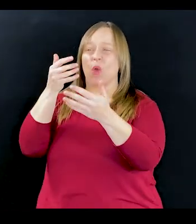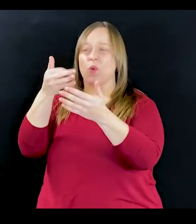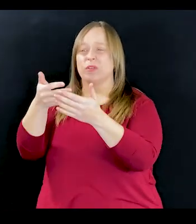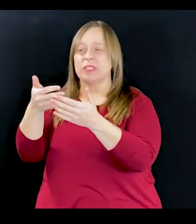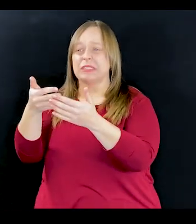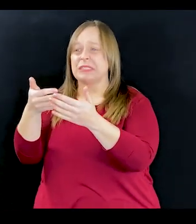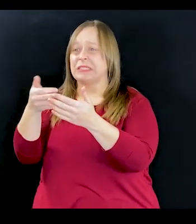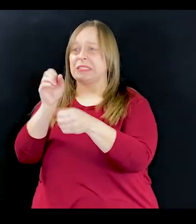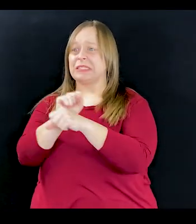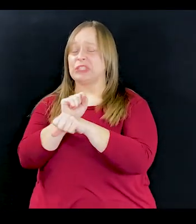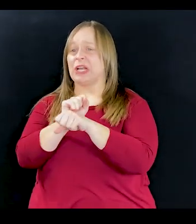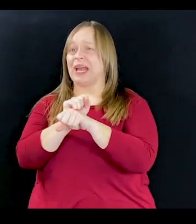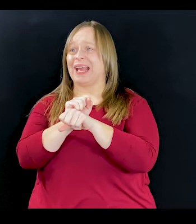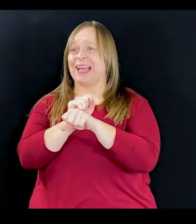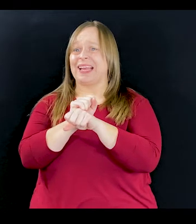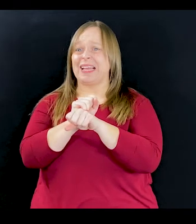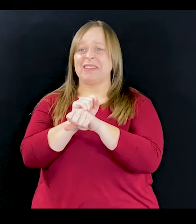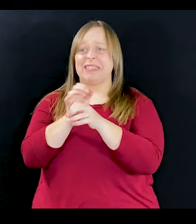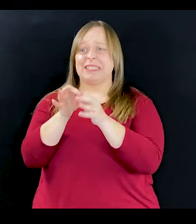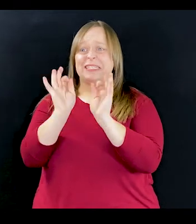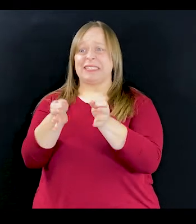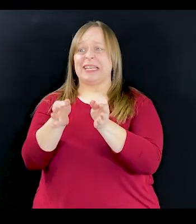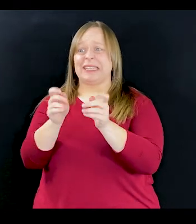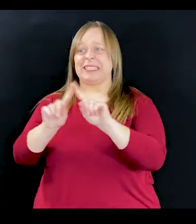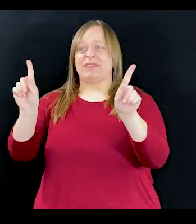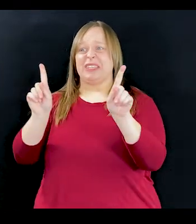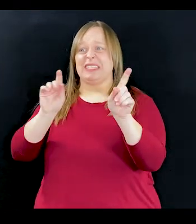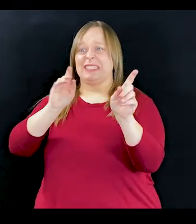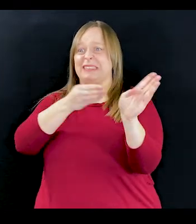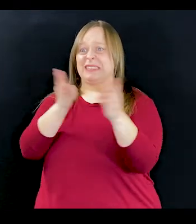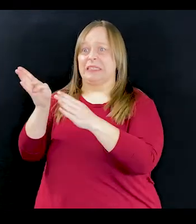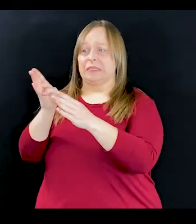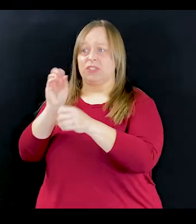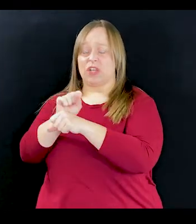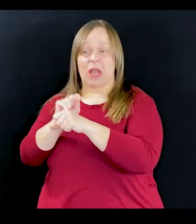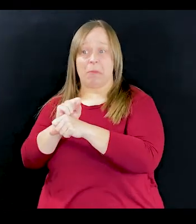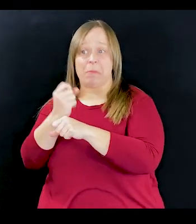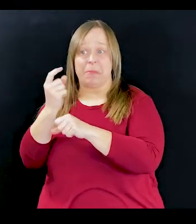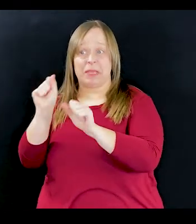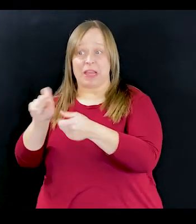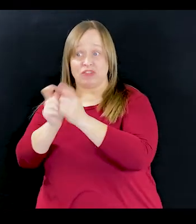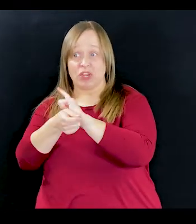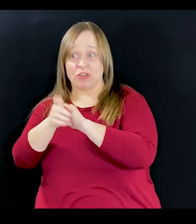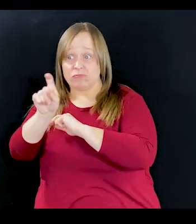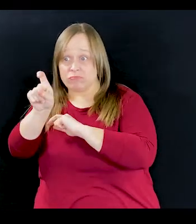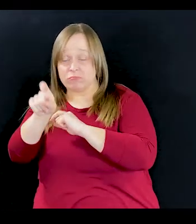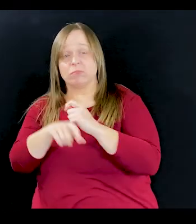got closer to that job then maybe they decided they wanted to do something different. Is that something that they can change?